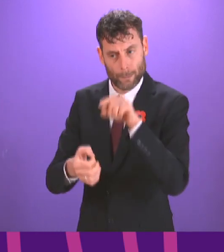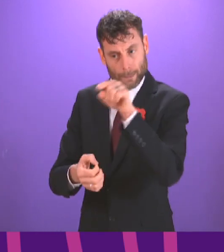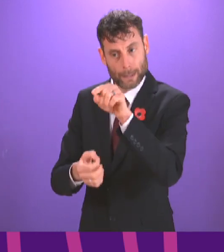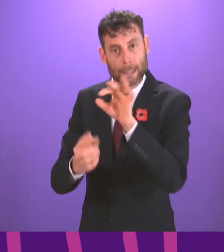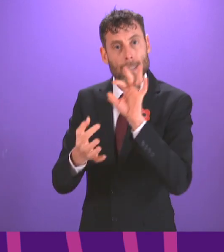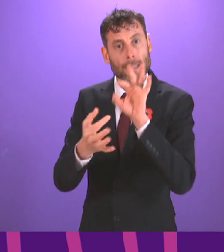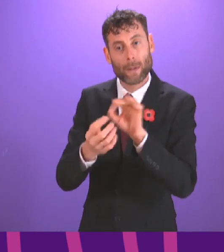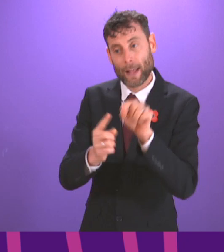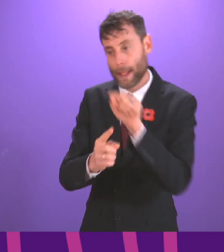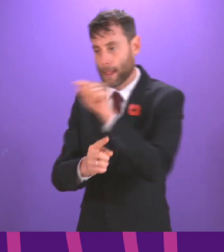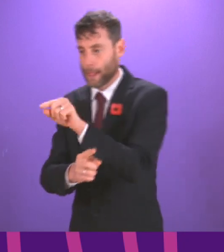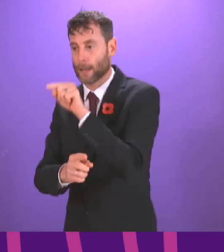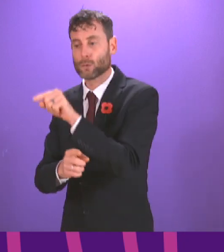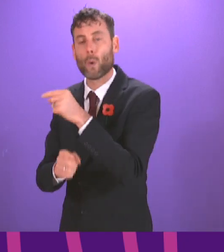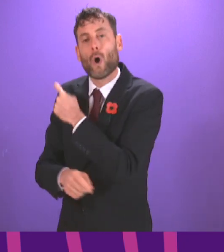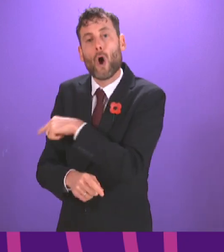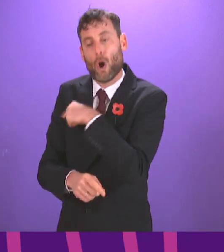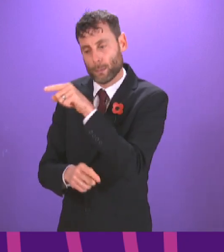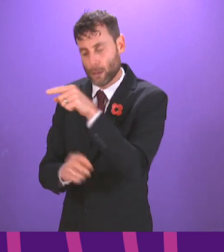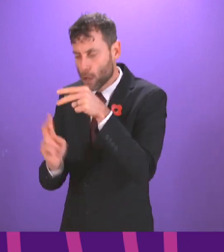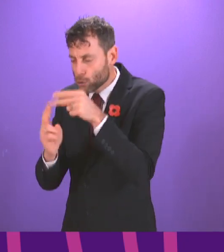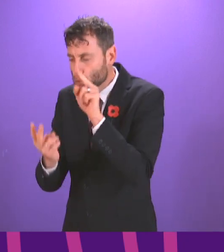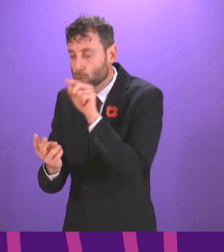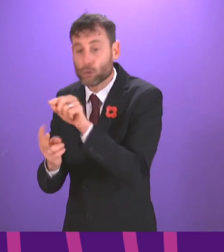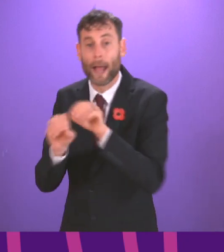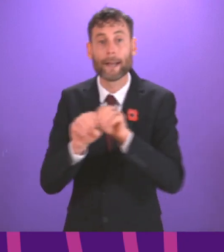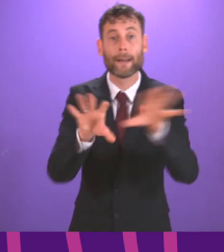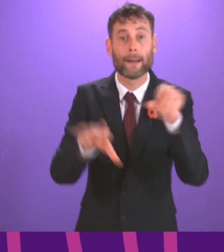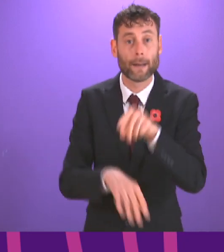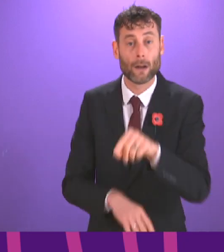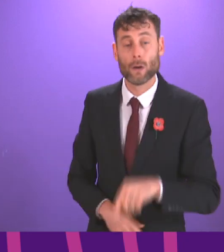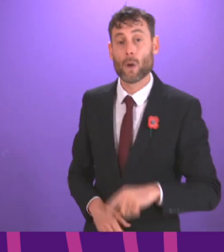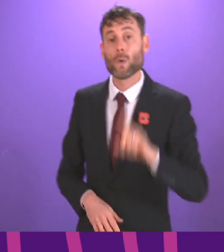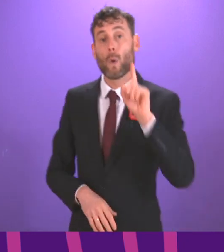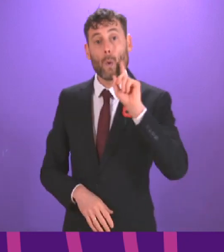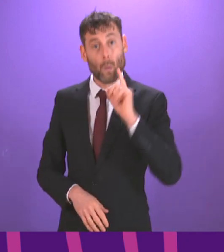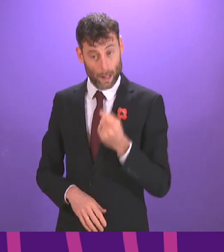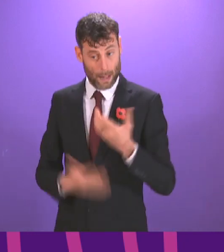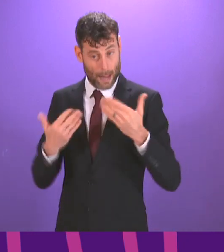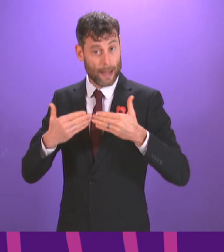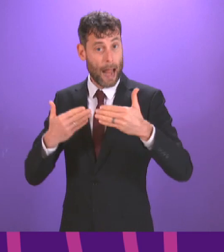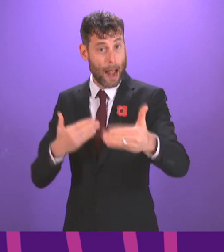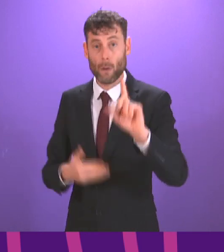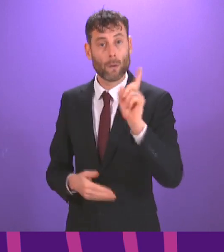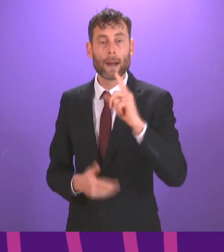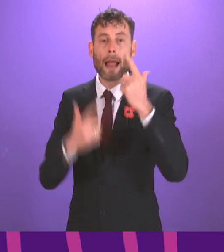two negative tests before they are admitted to care homes. Is that always the case?